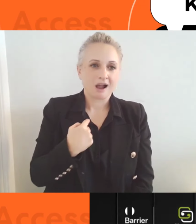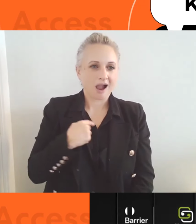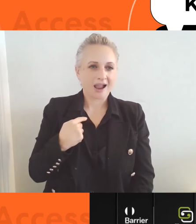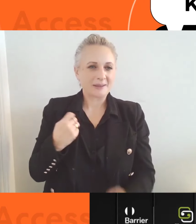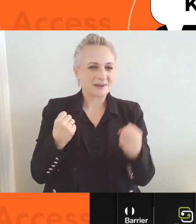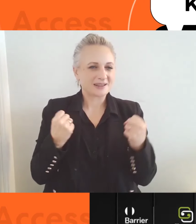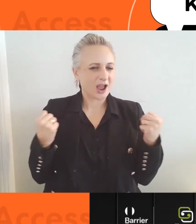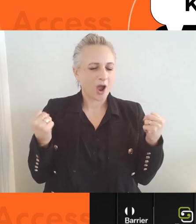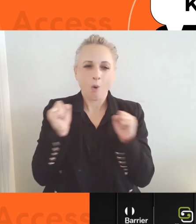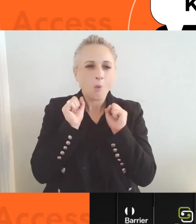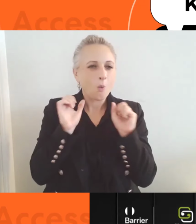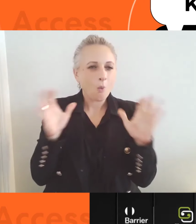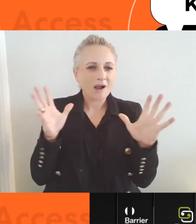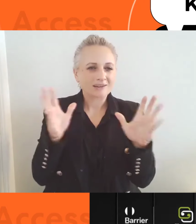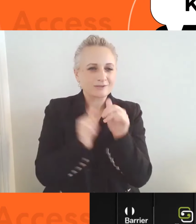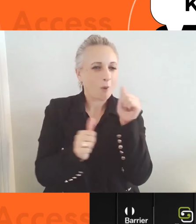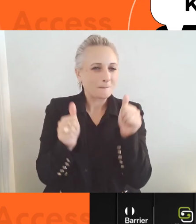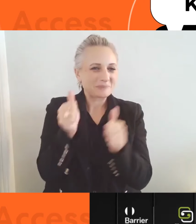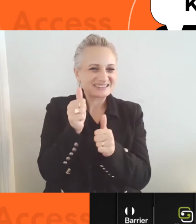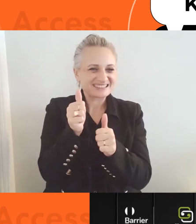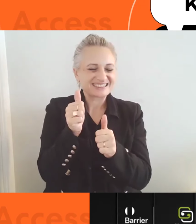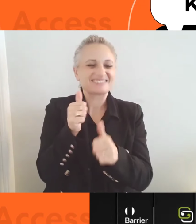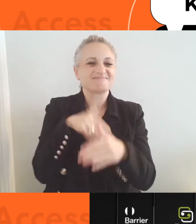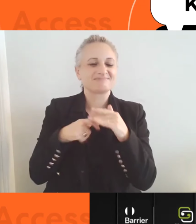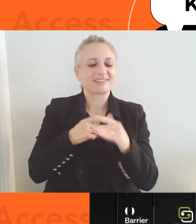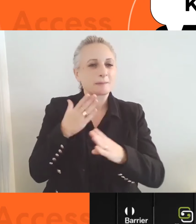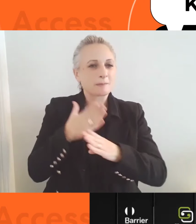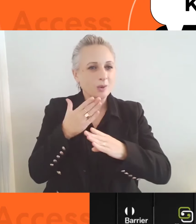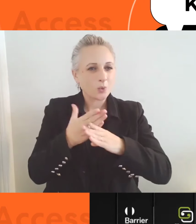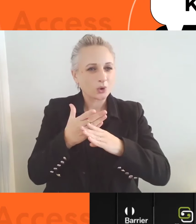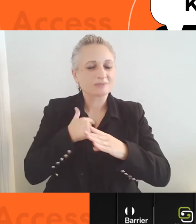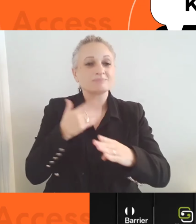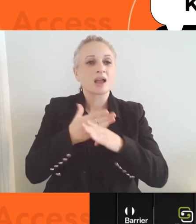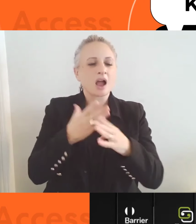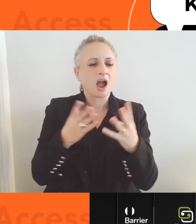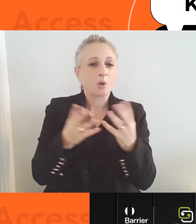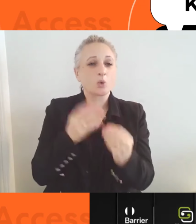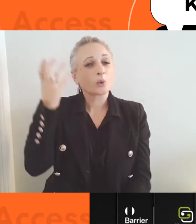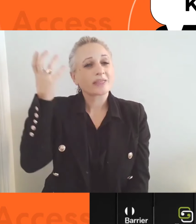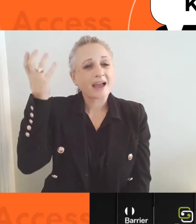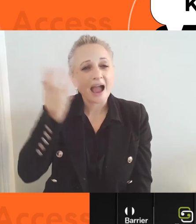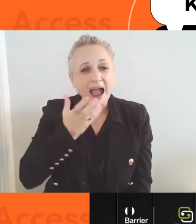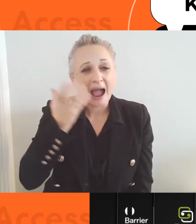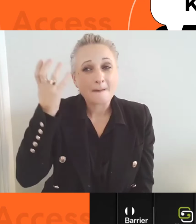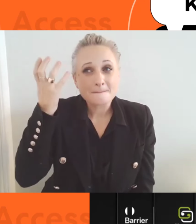that I do. I work with some amazing clients, amazing, and we bring